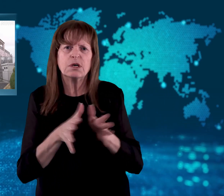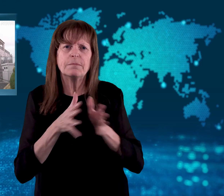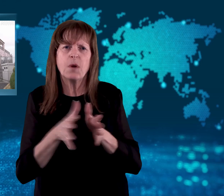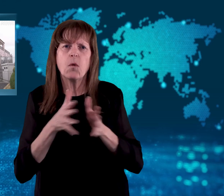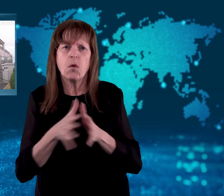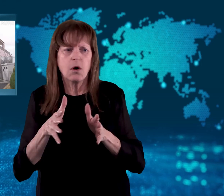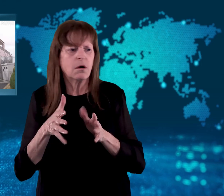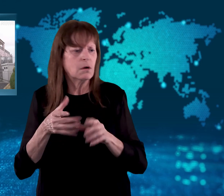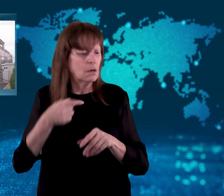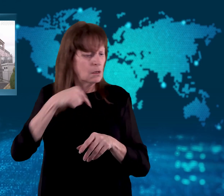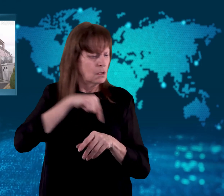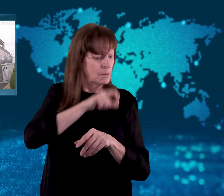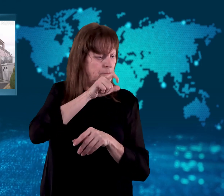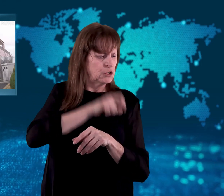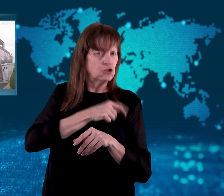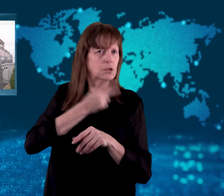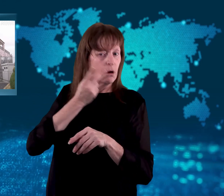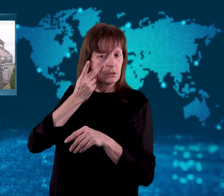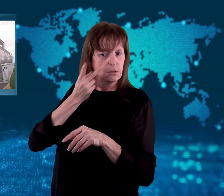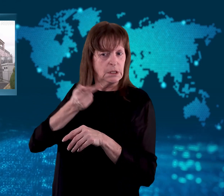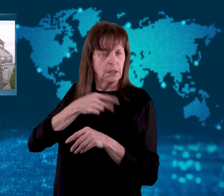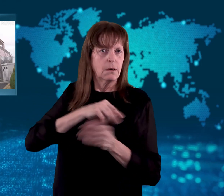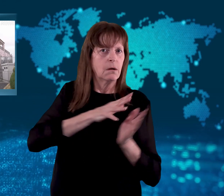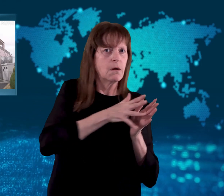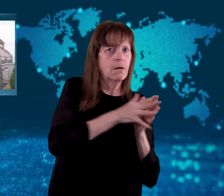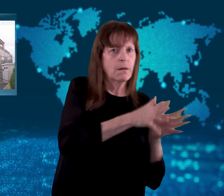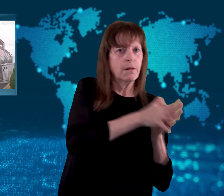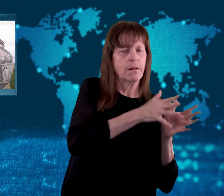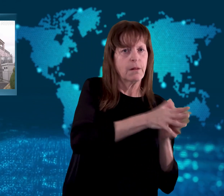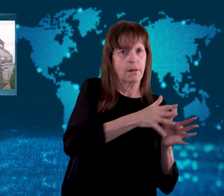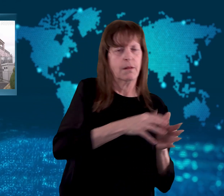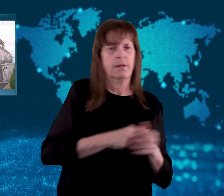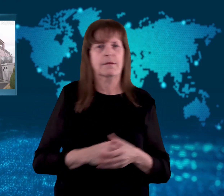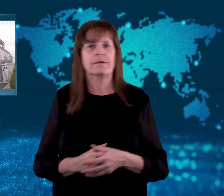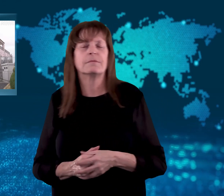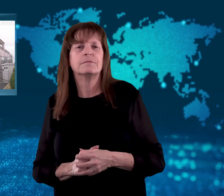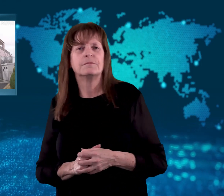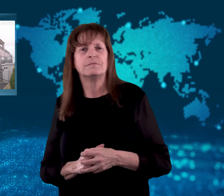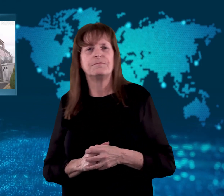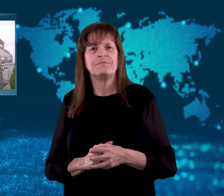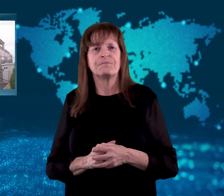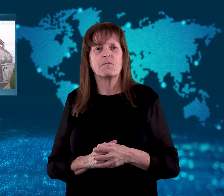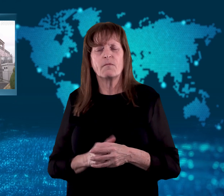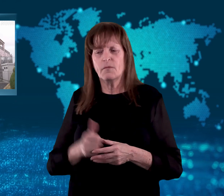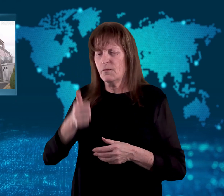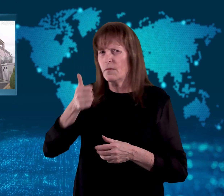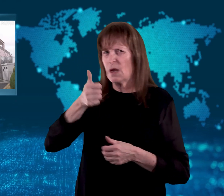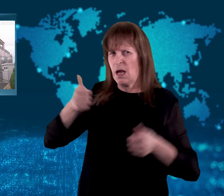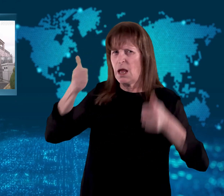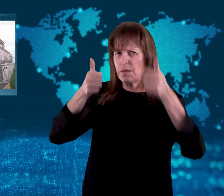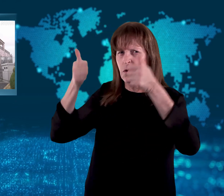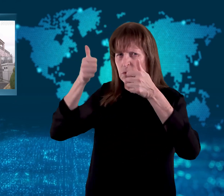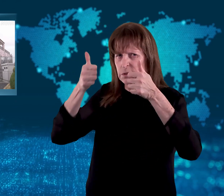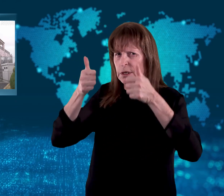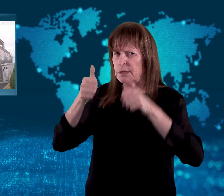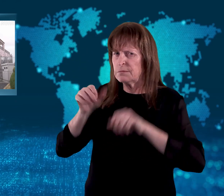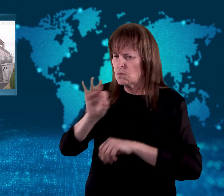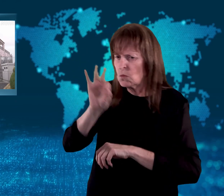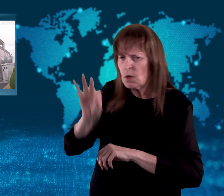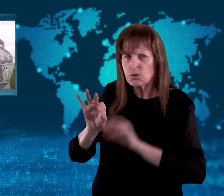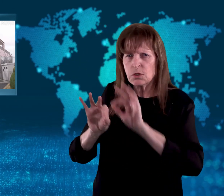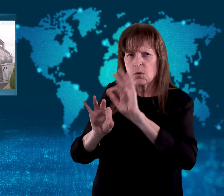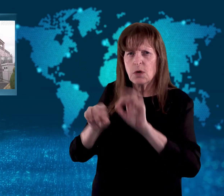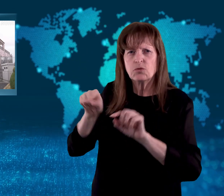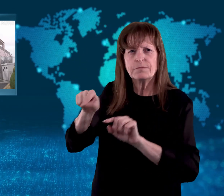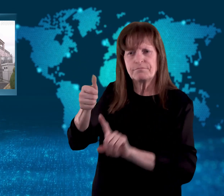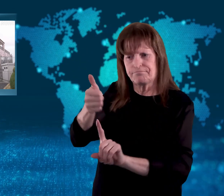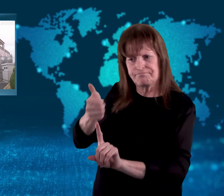Authorities questioned the head of school and he was asked to present